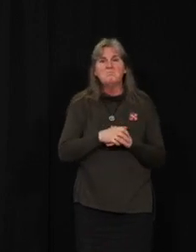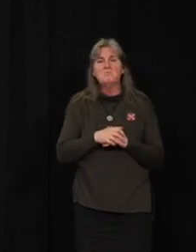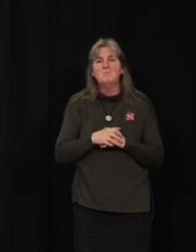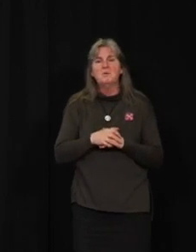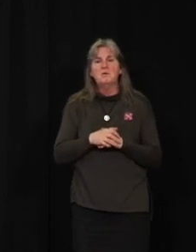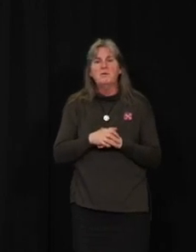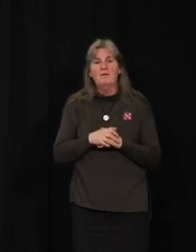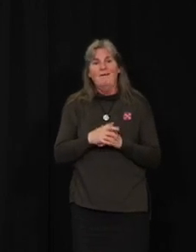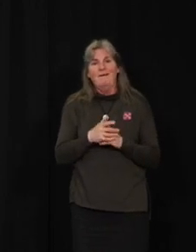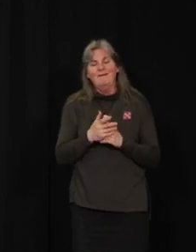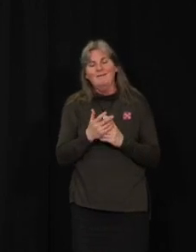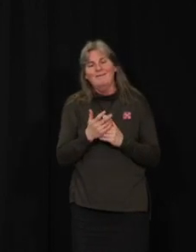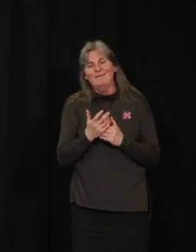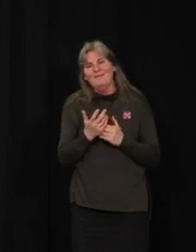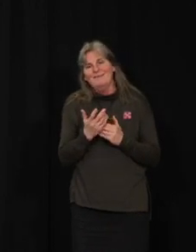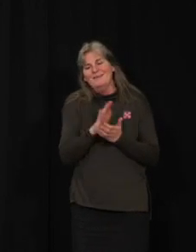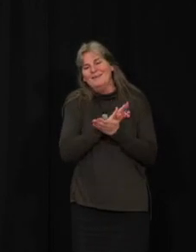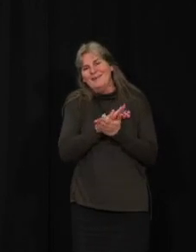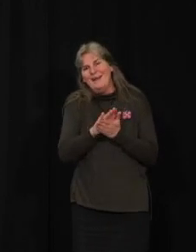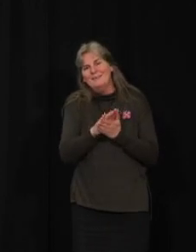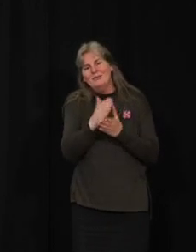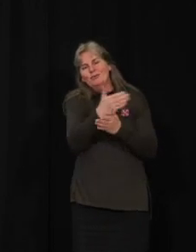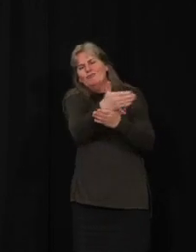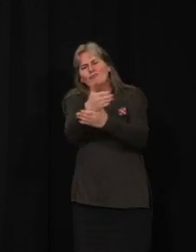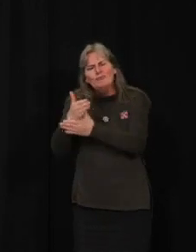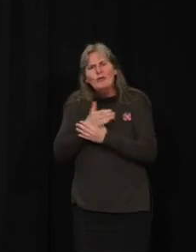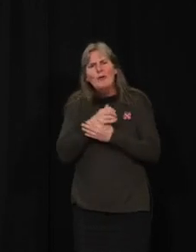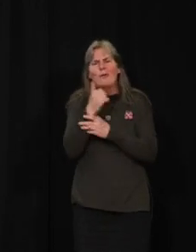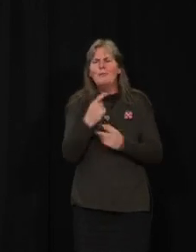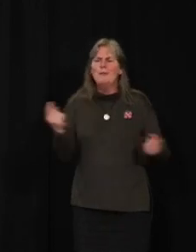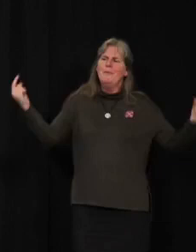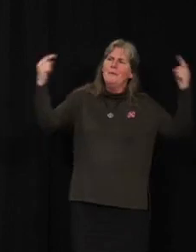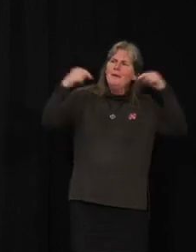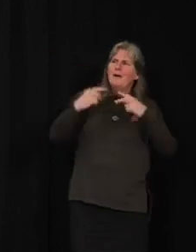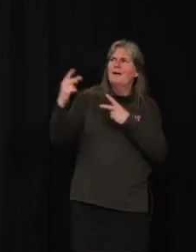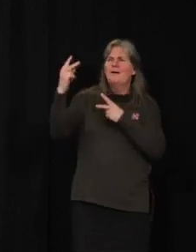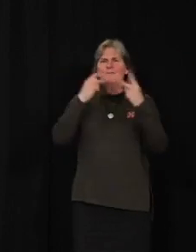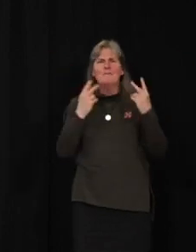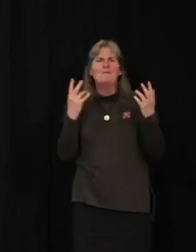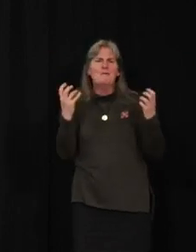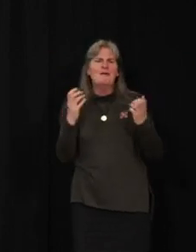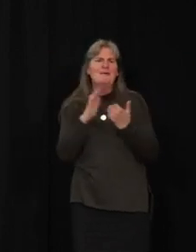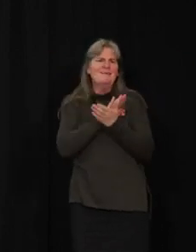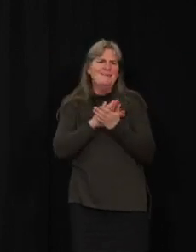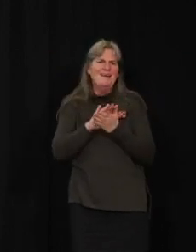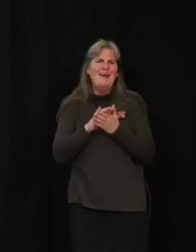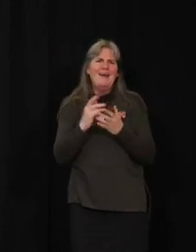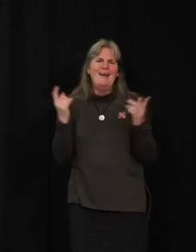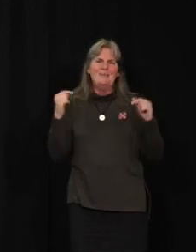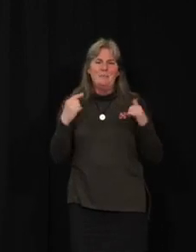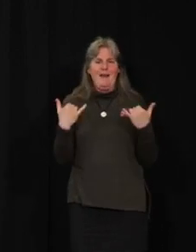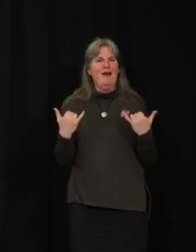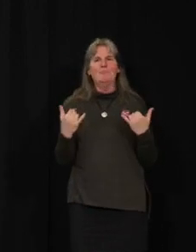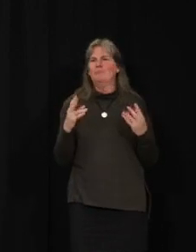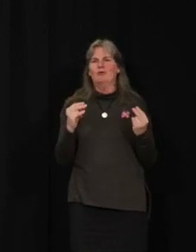world-class parks with our visitors and our neighbours, jut not now. That's not what they are for.